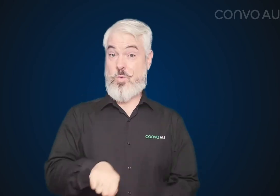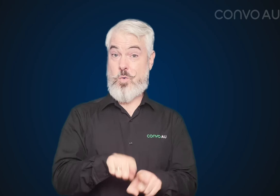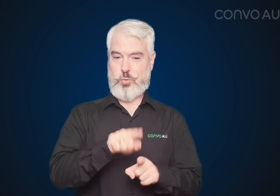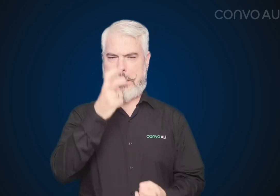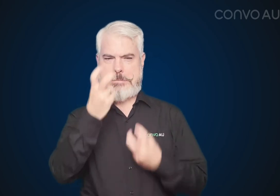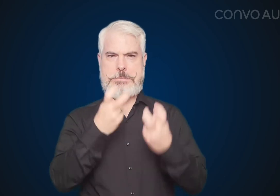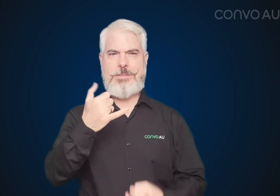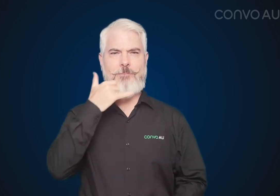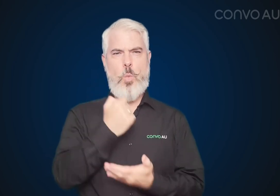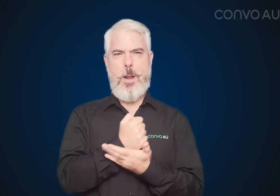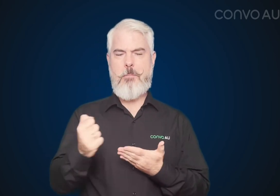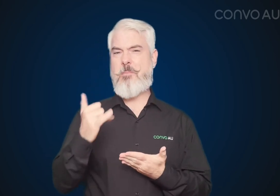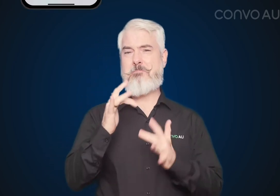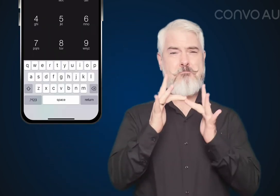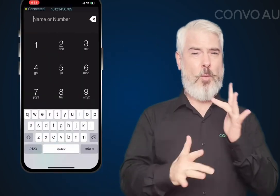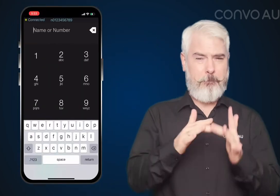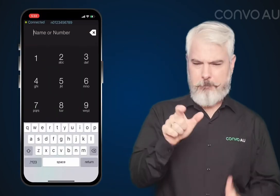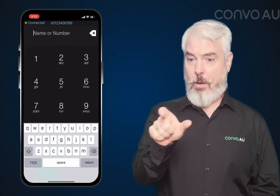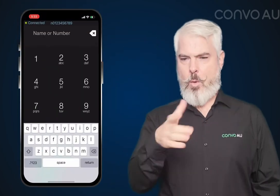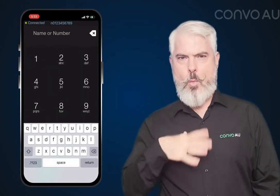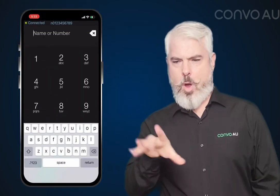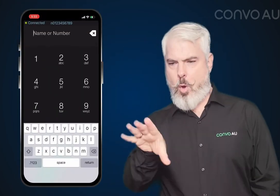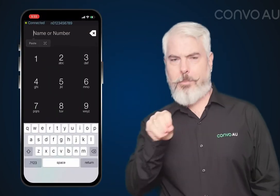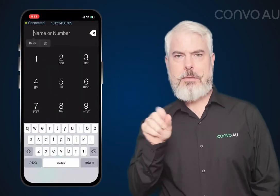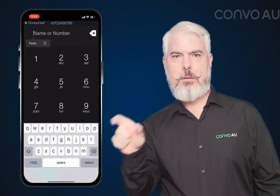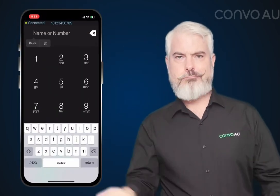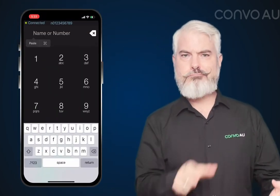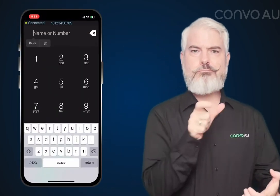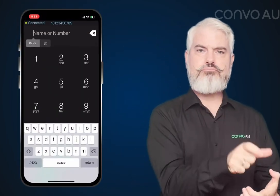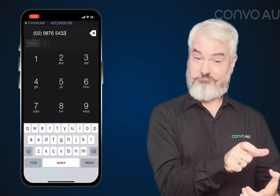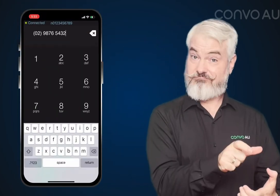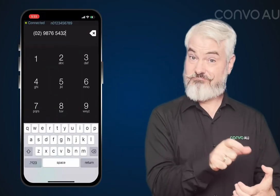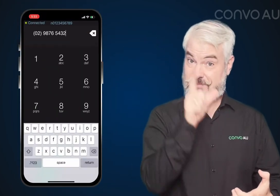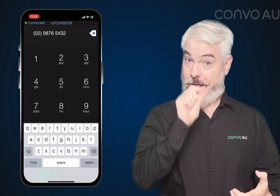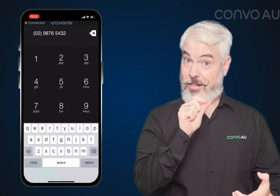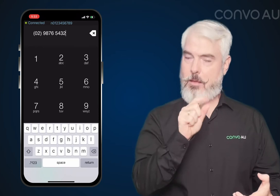You can also copy and paste numbers into the Dial Pad,